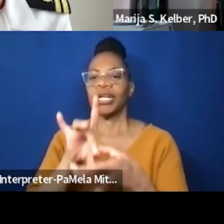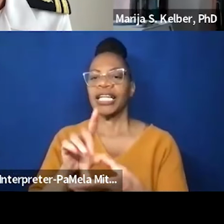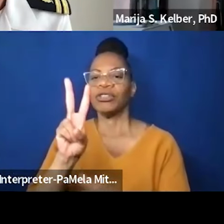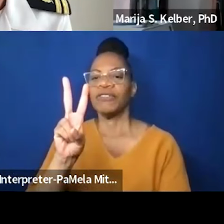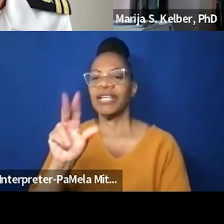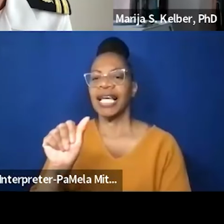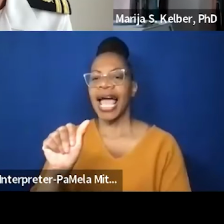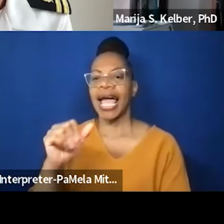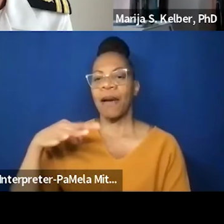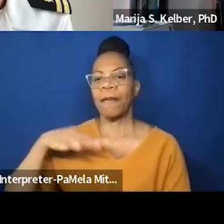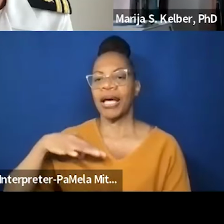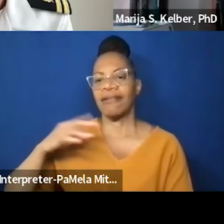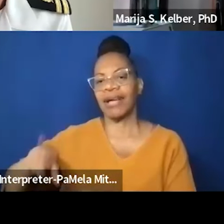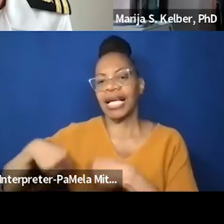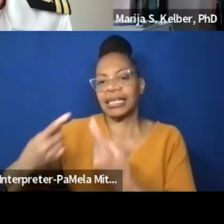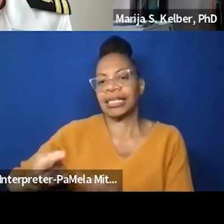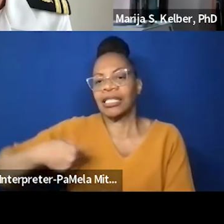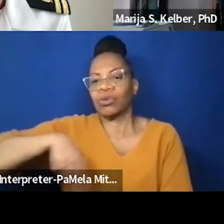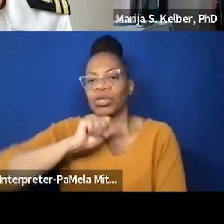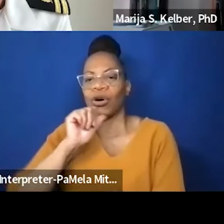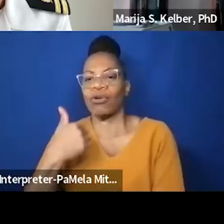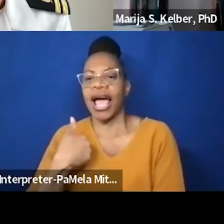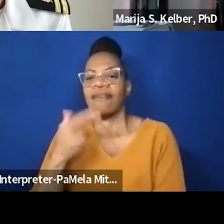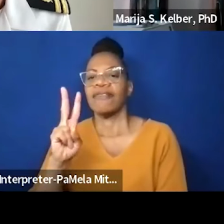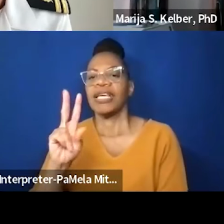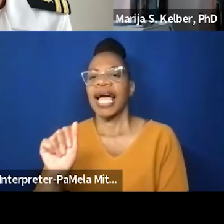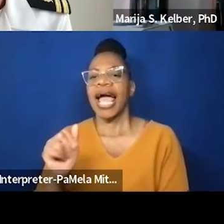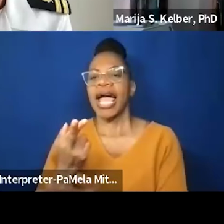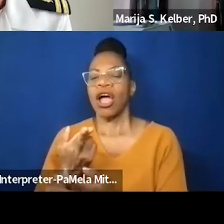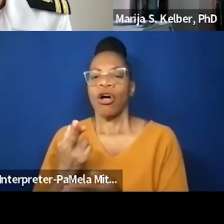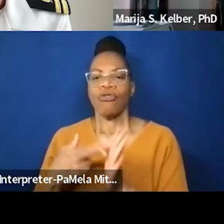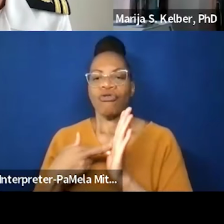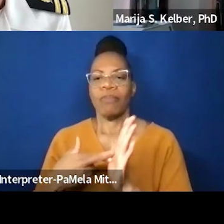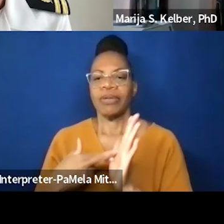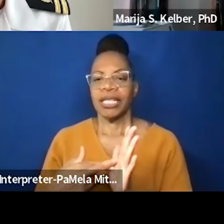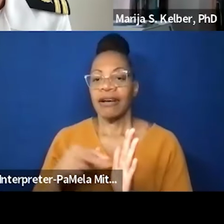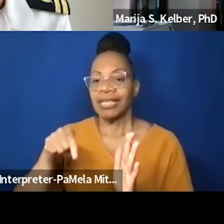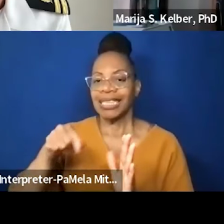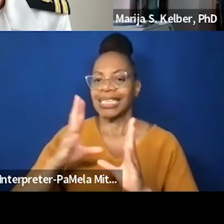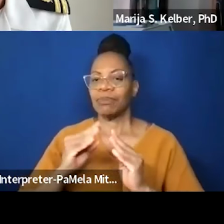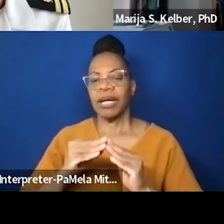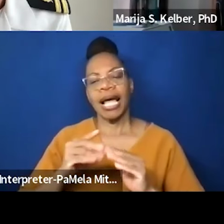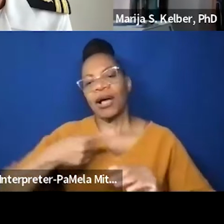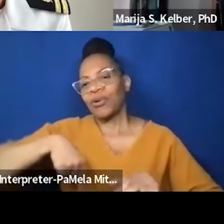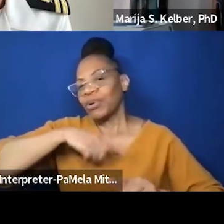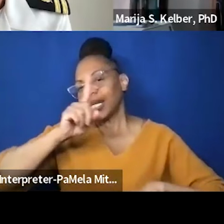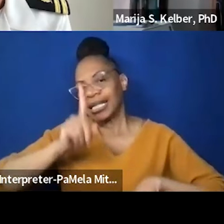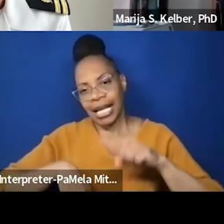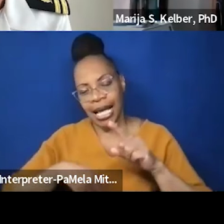and since we do not have a VA representative on this call, we're not gonna be able to answer specifically those questions,